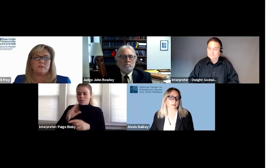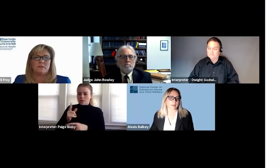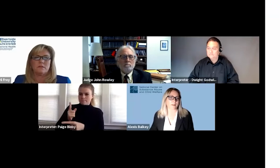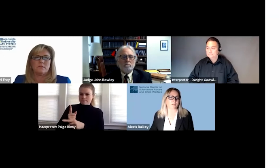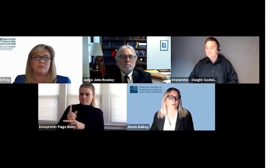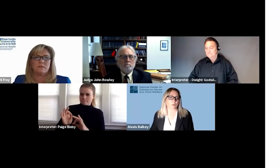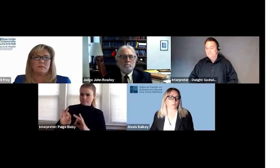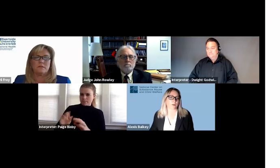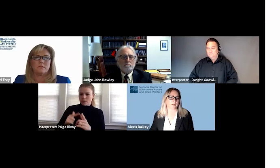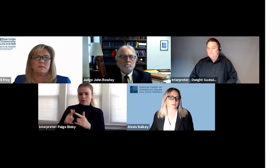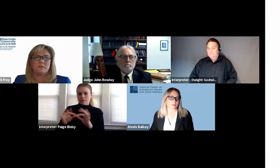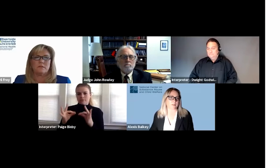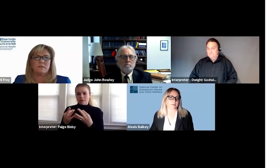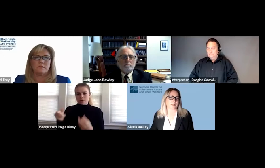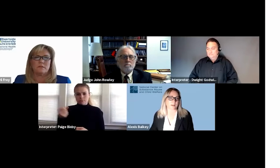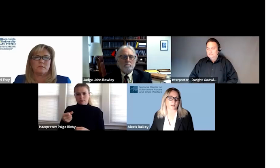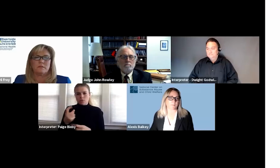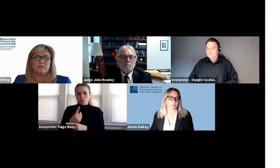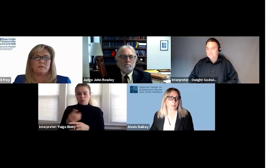will get into the appropriate services that they need.